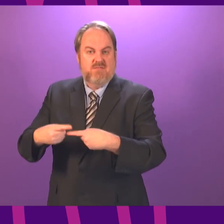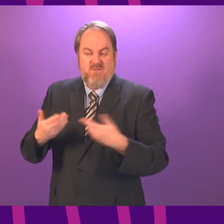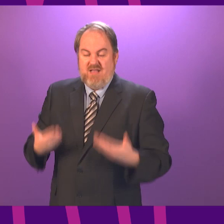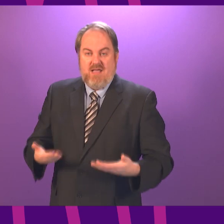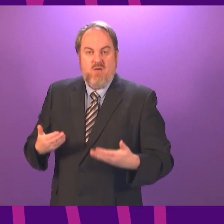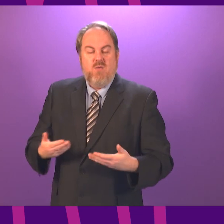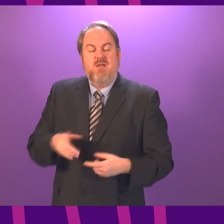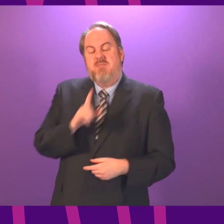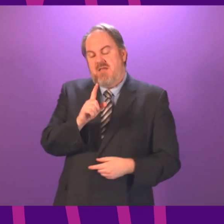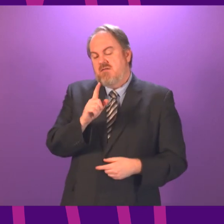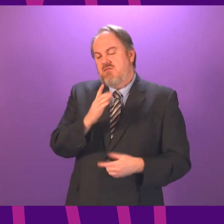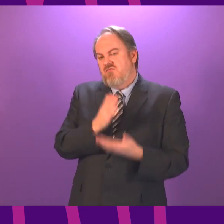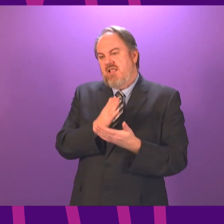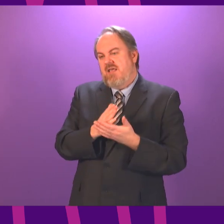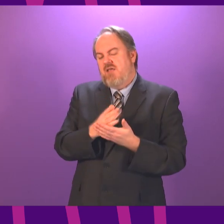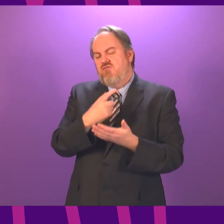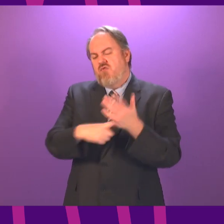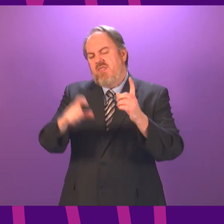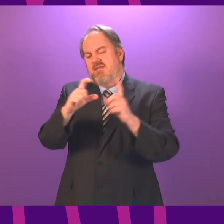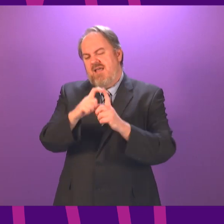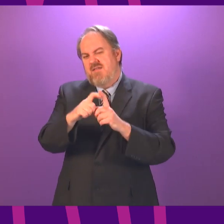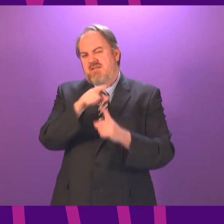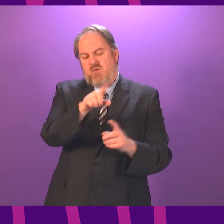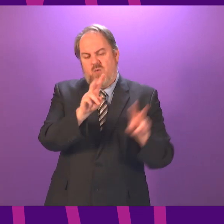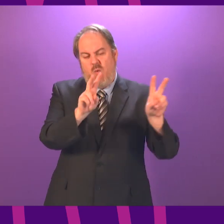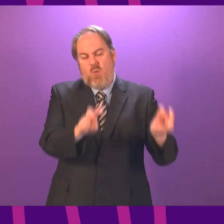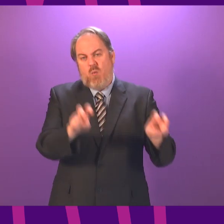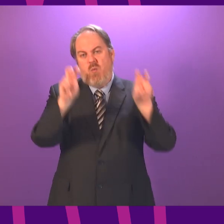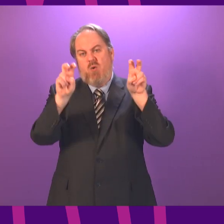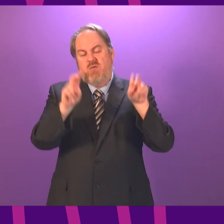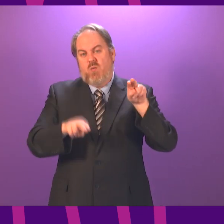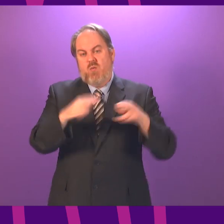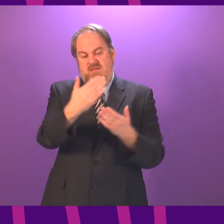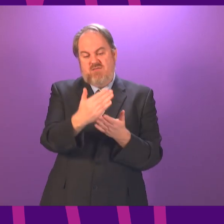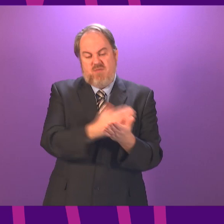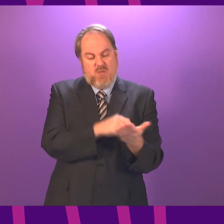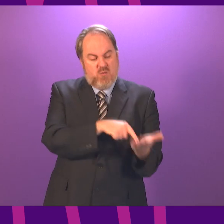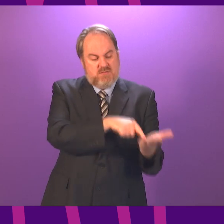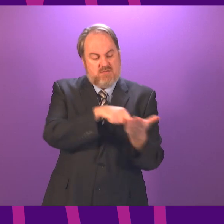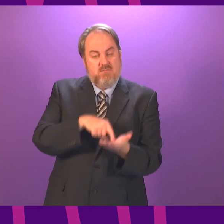Ruth Davidson wanted to quote from Audit Scotland’s report, so I will do the same. It says that